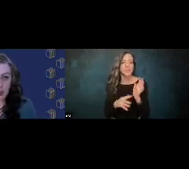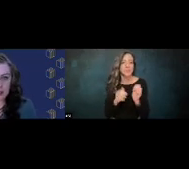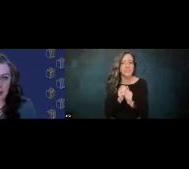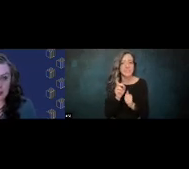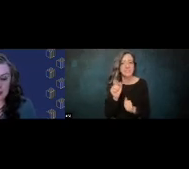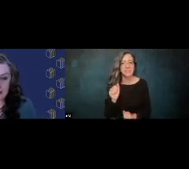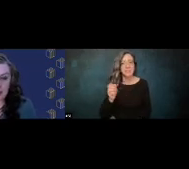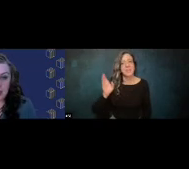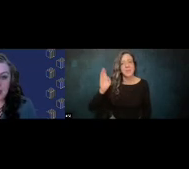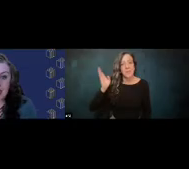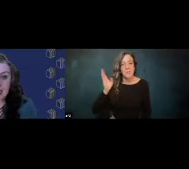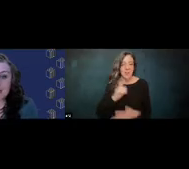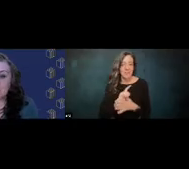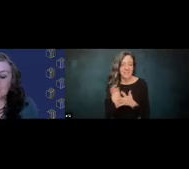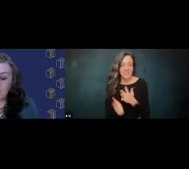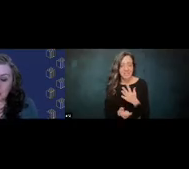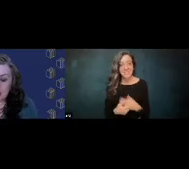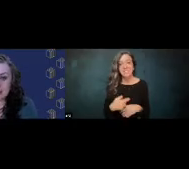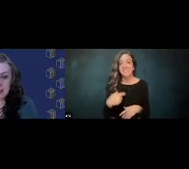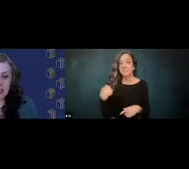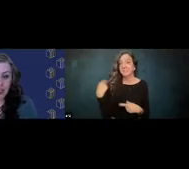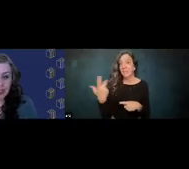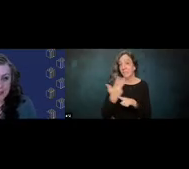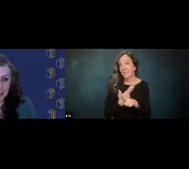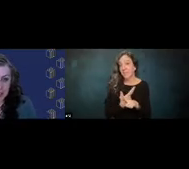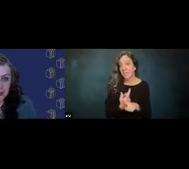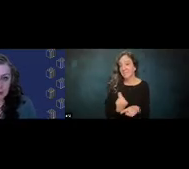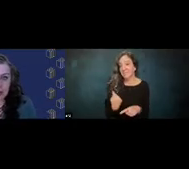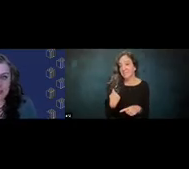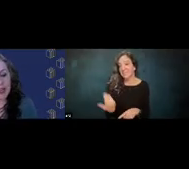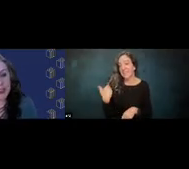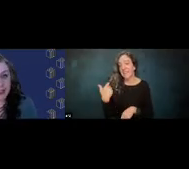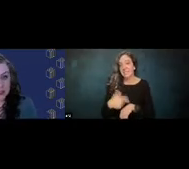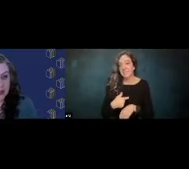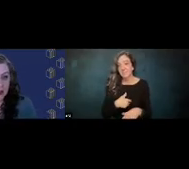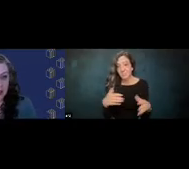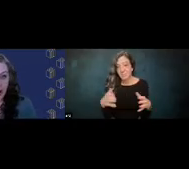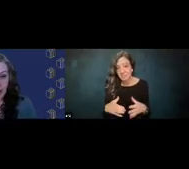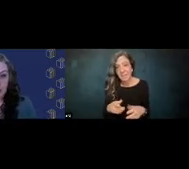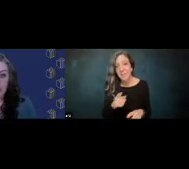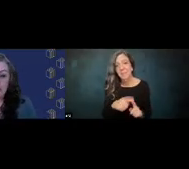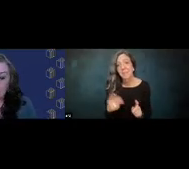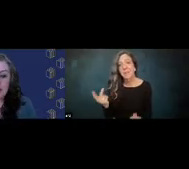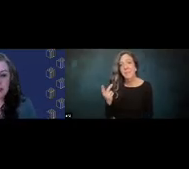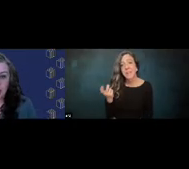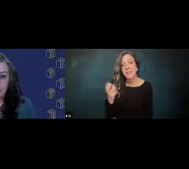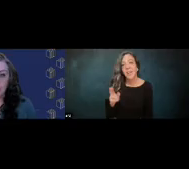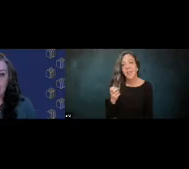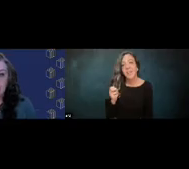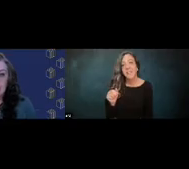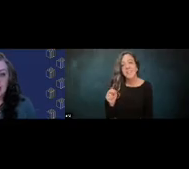webinar series. It's been 3 months since our last session but Dr. Hina and I are profoundly thankful